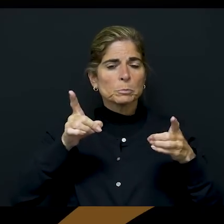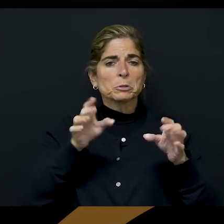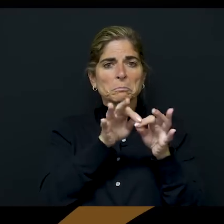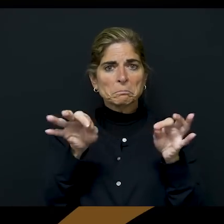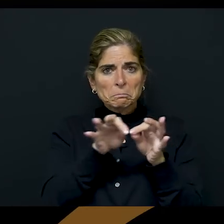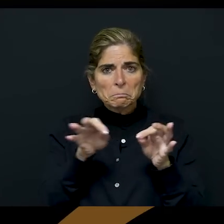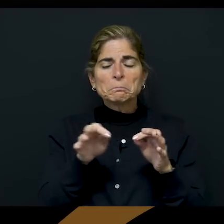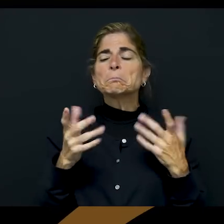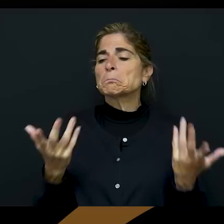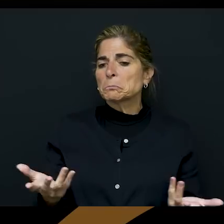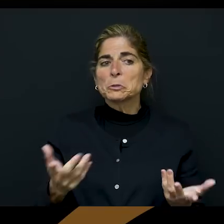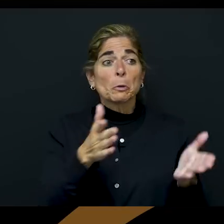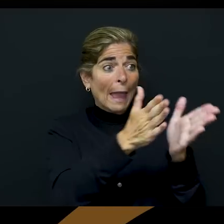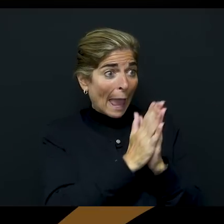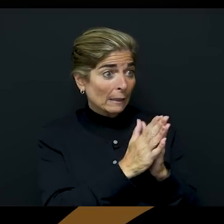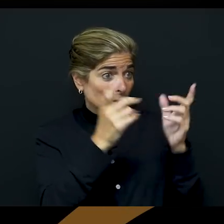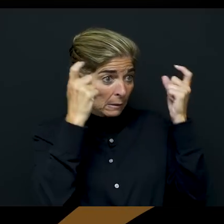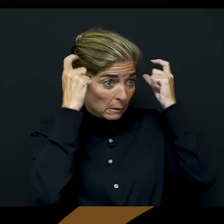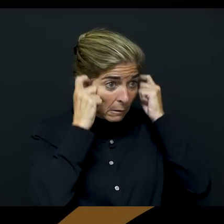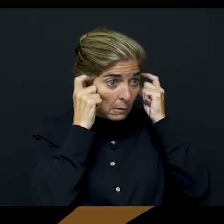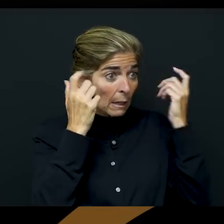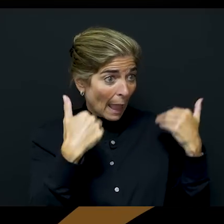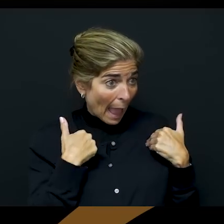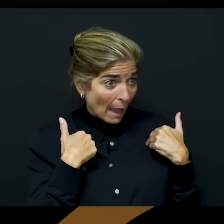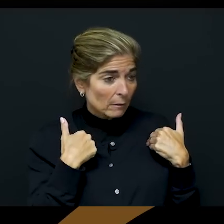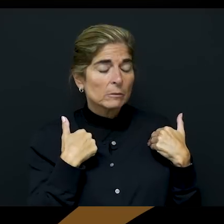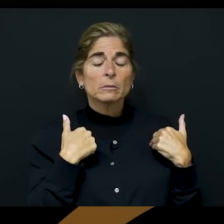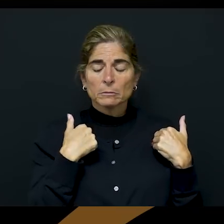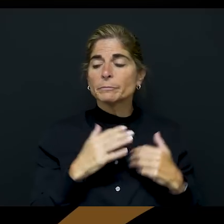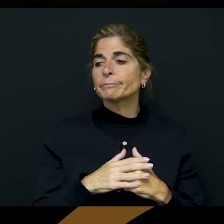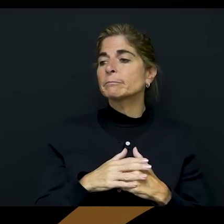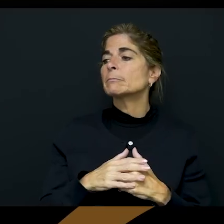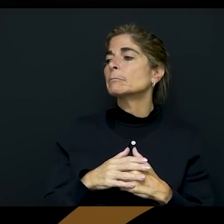So I had asked the cinema for the headset when the cinema first opened,